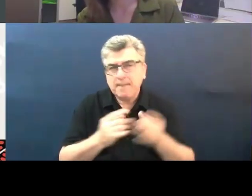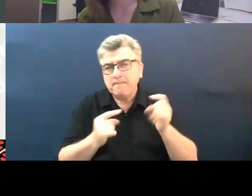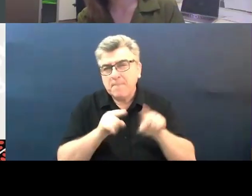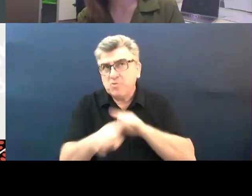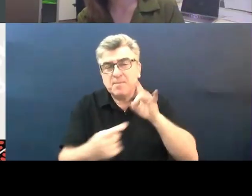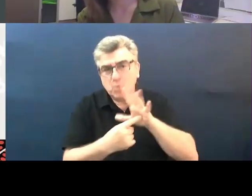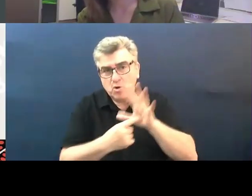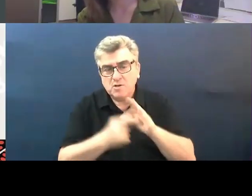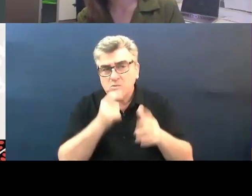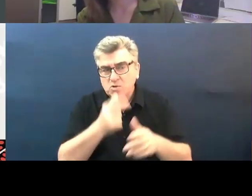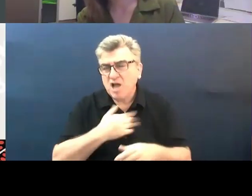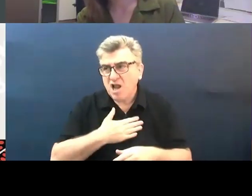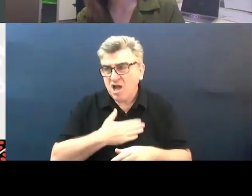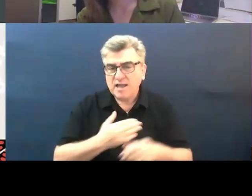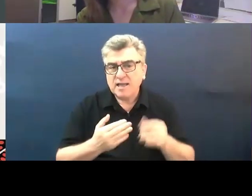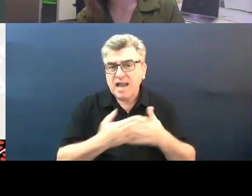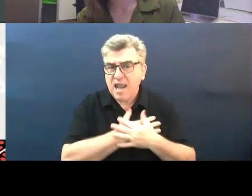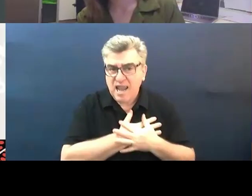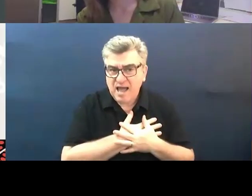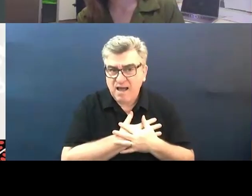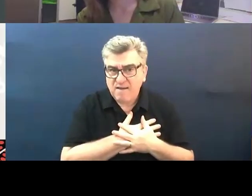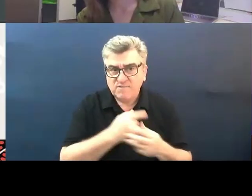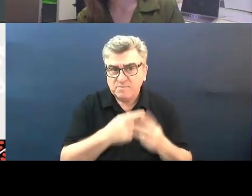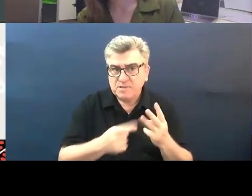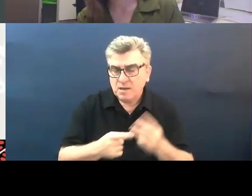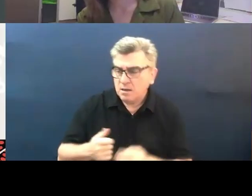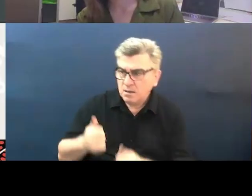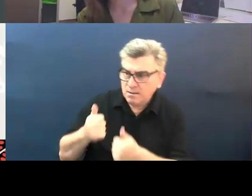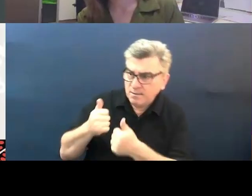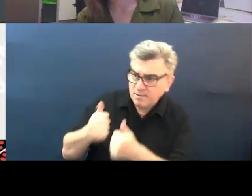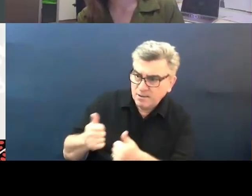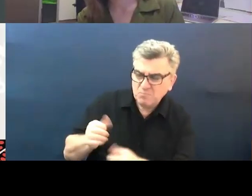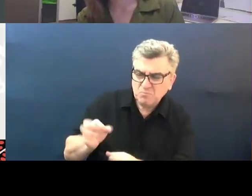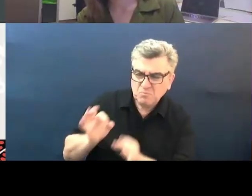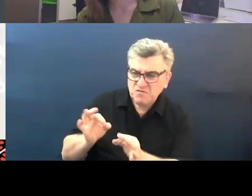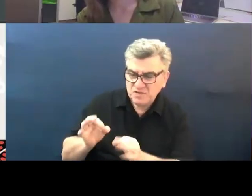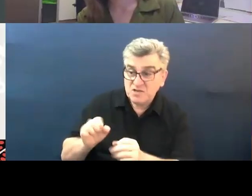Cathy: Okay. Thank you. Anna: That was perfect. And I've been writing down all of those words, Catrin. So,